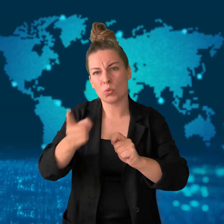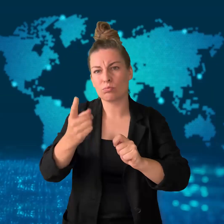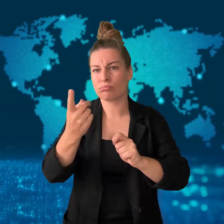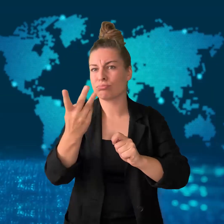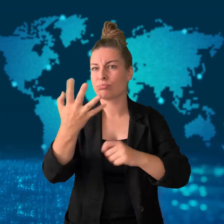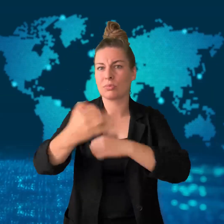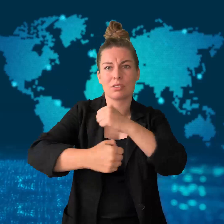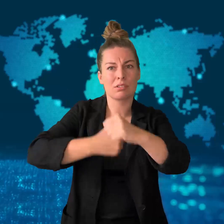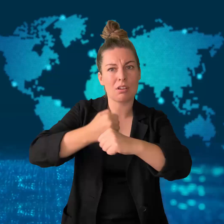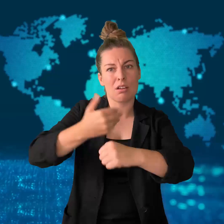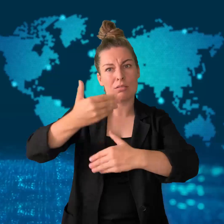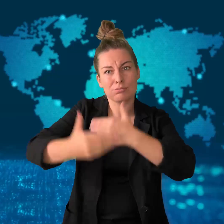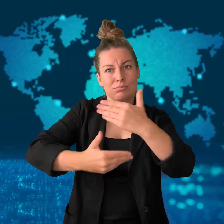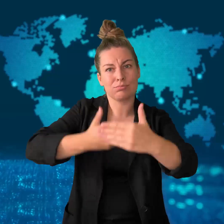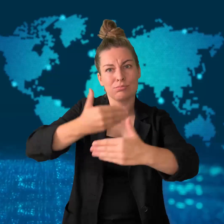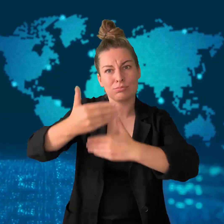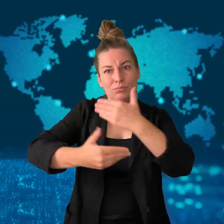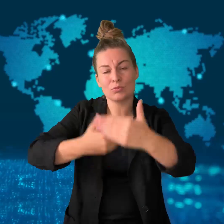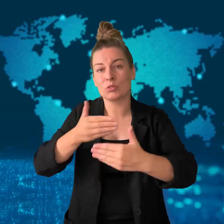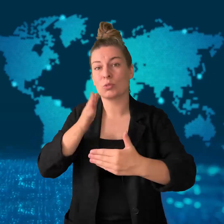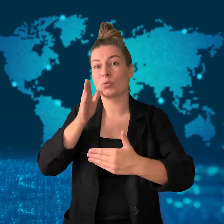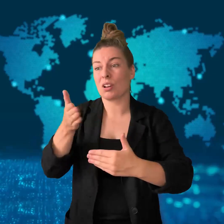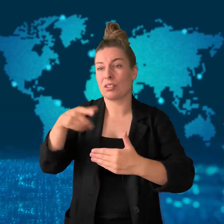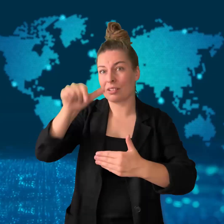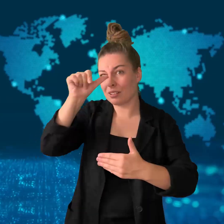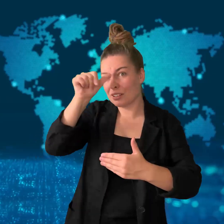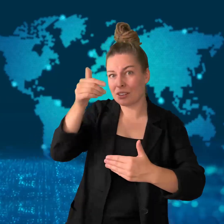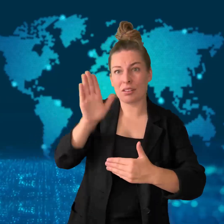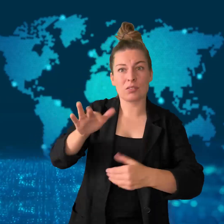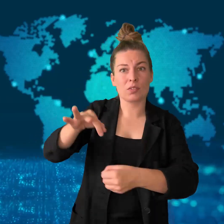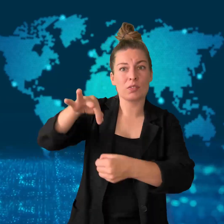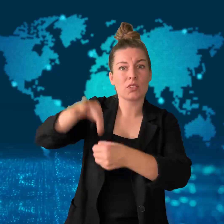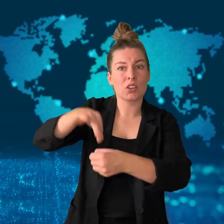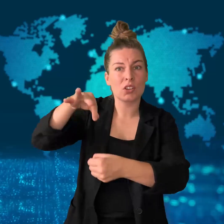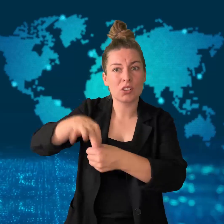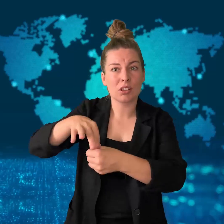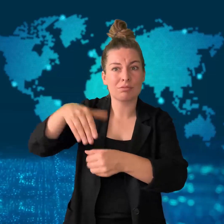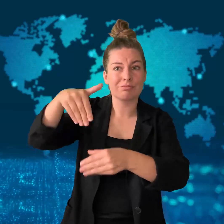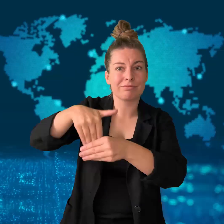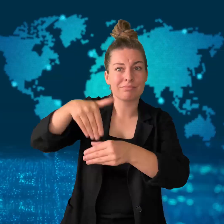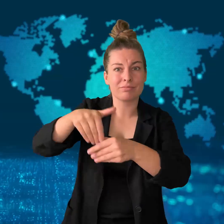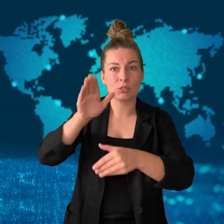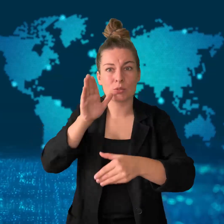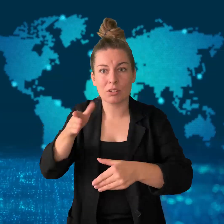This may take a number of years, however,